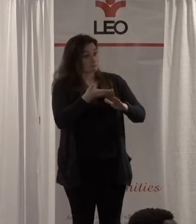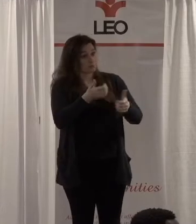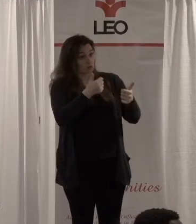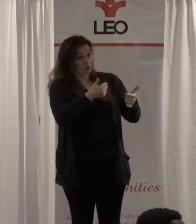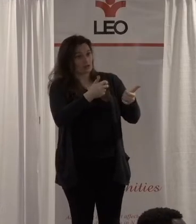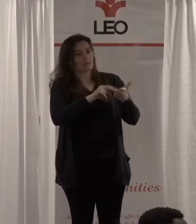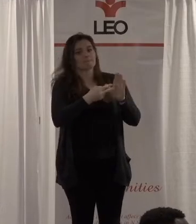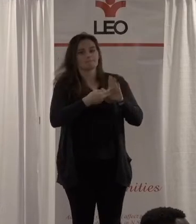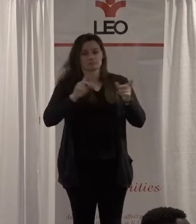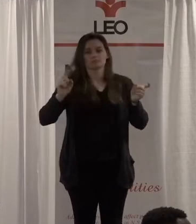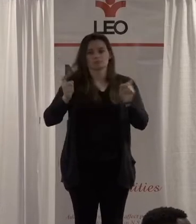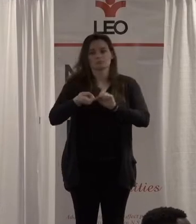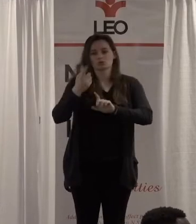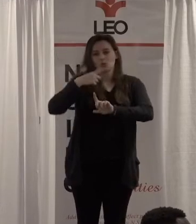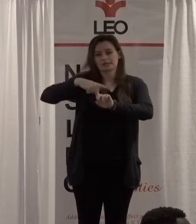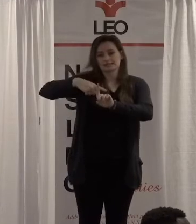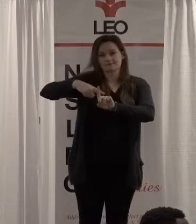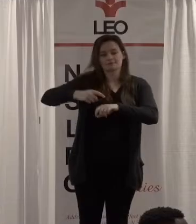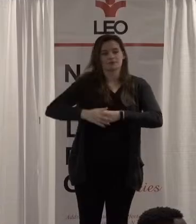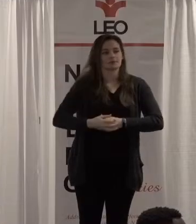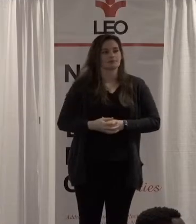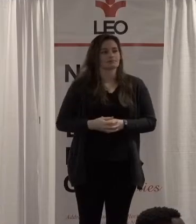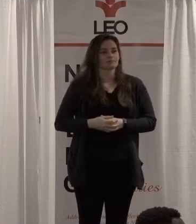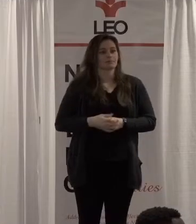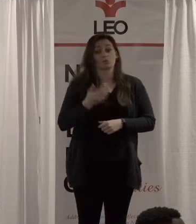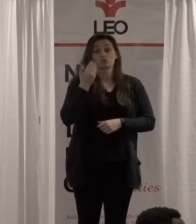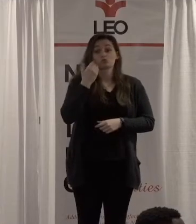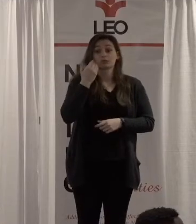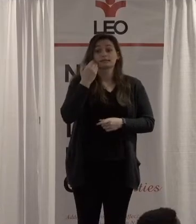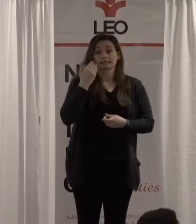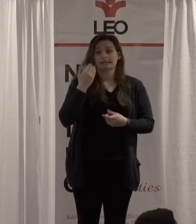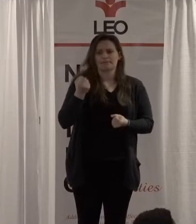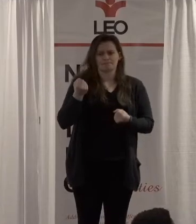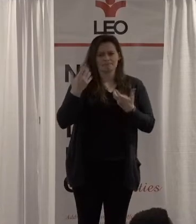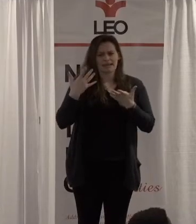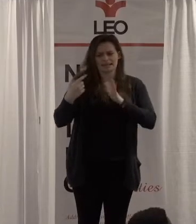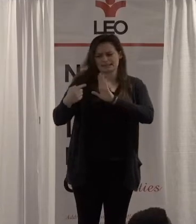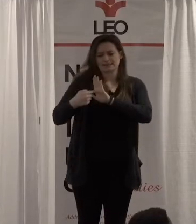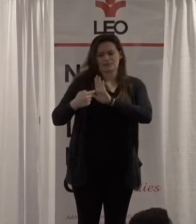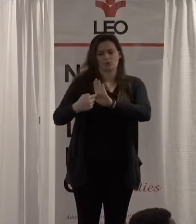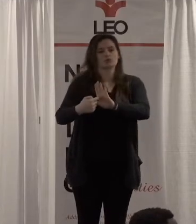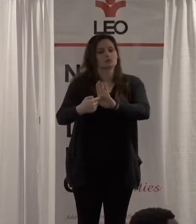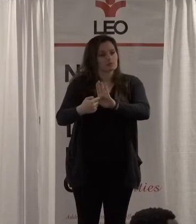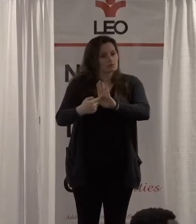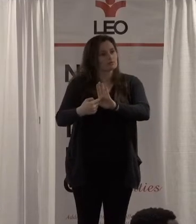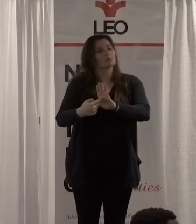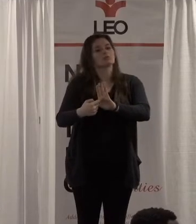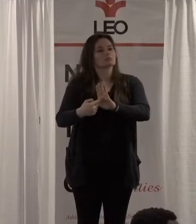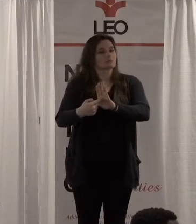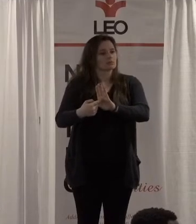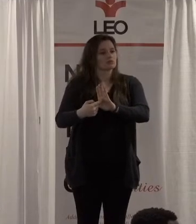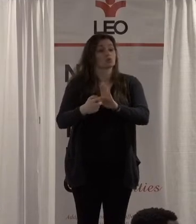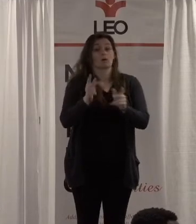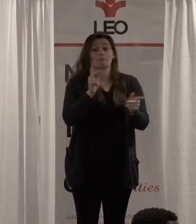IN RECENT YEARS THERE HAVE BEEN SEVERAL EXAMPLES OF CHANGE RESULTING WITH INDIVIDUALS WITH DISABILITIES